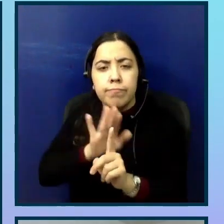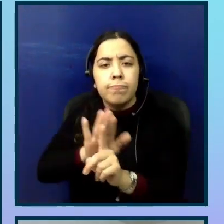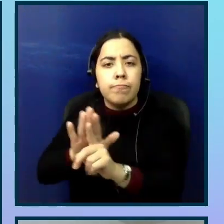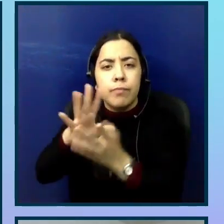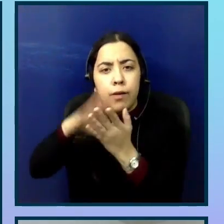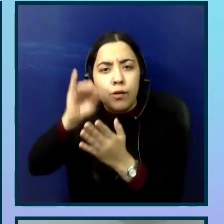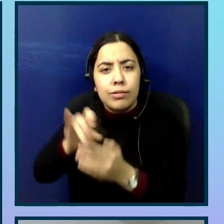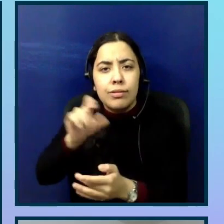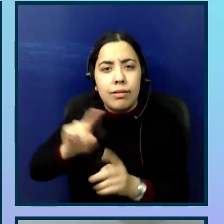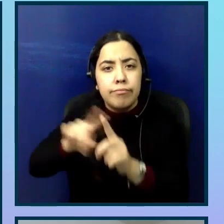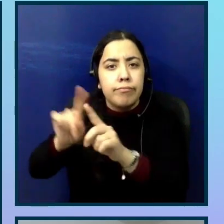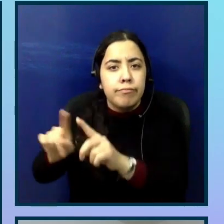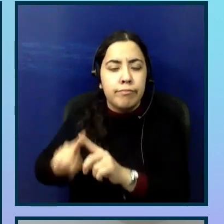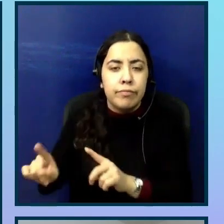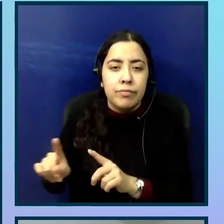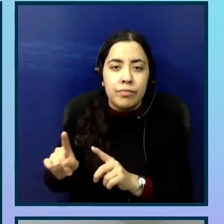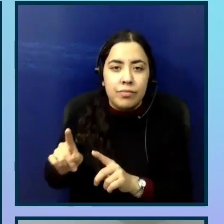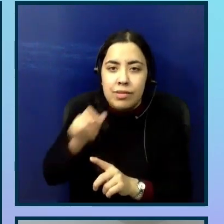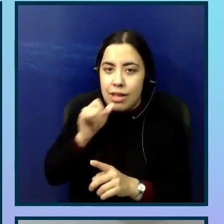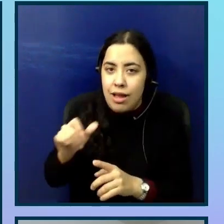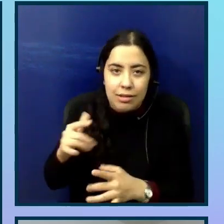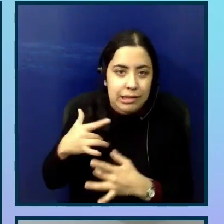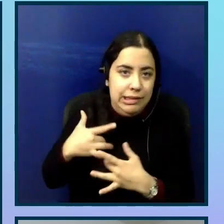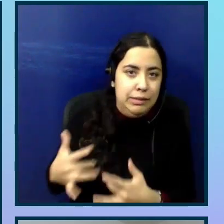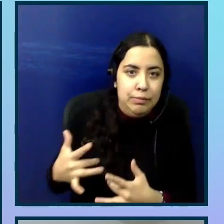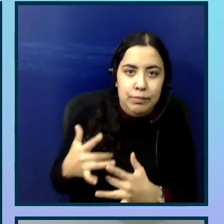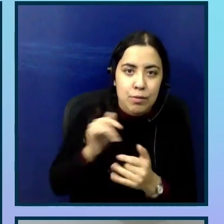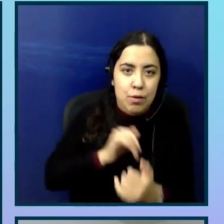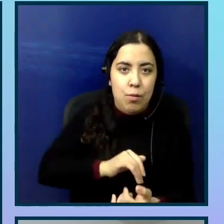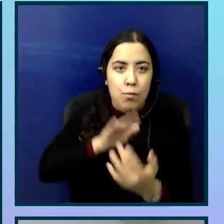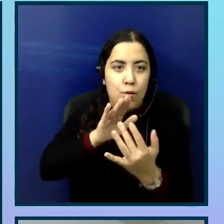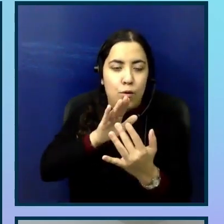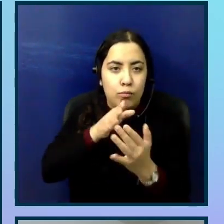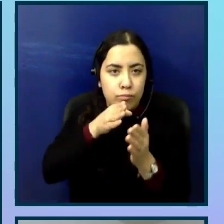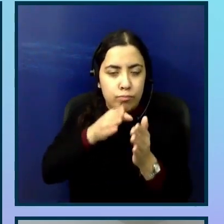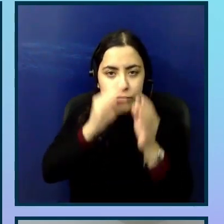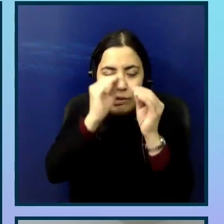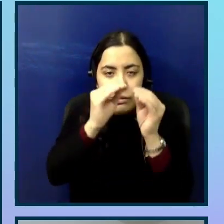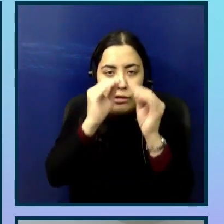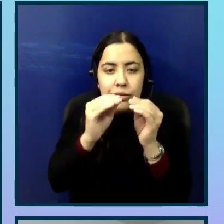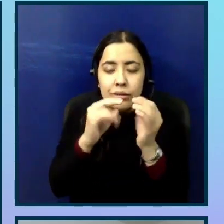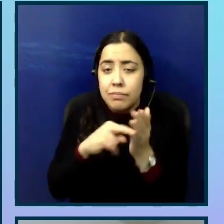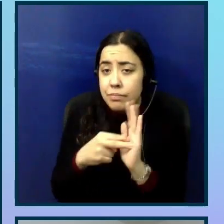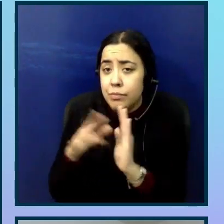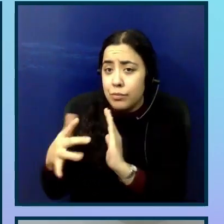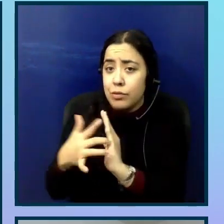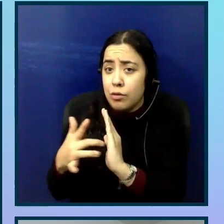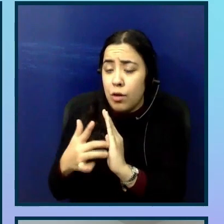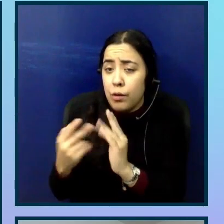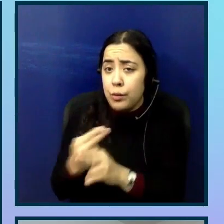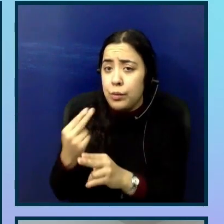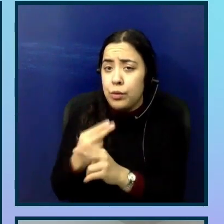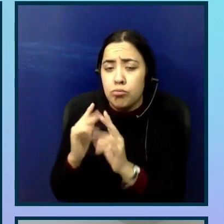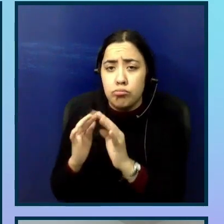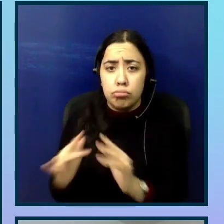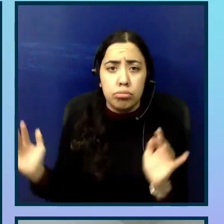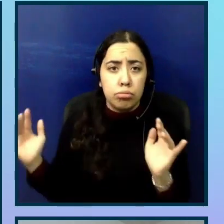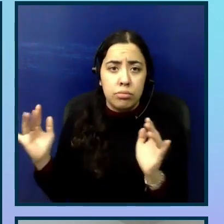which often stray from the traditional approach. This includes the way that they use technology. Her students and their special needs